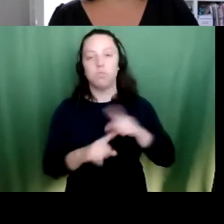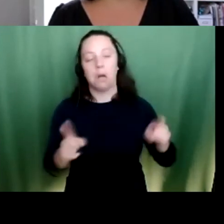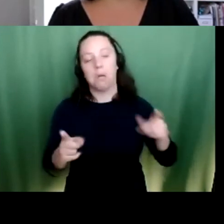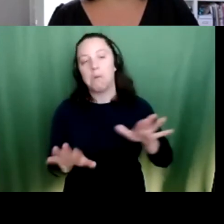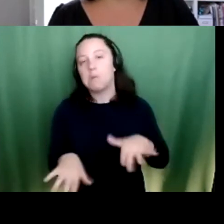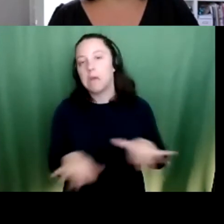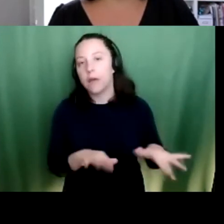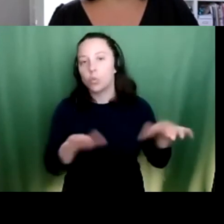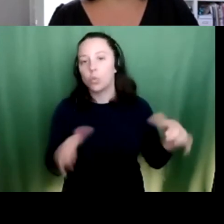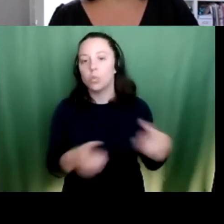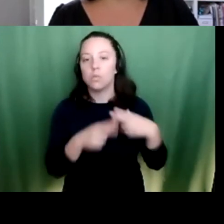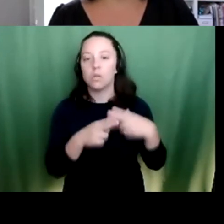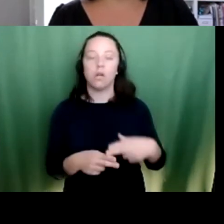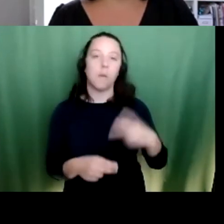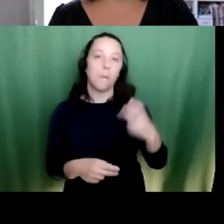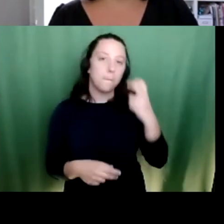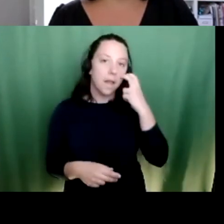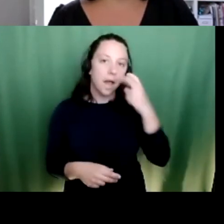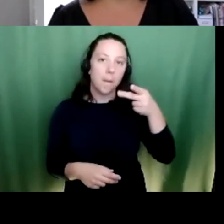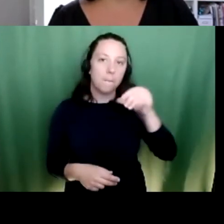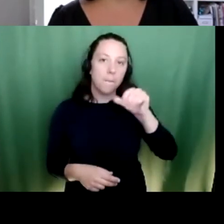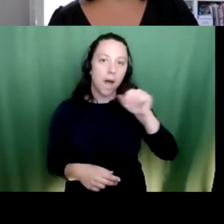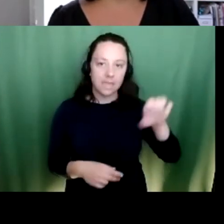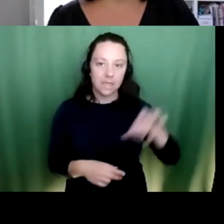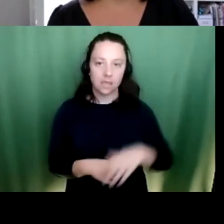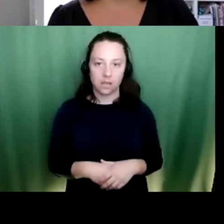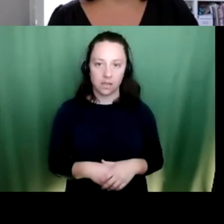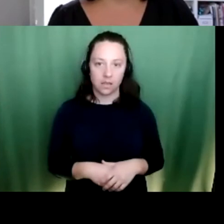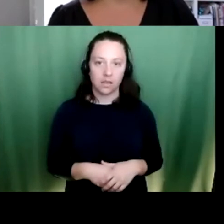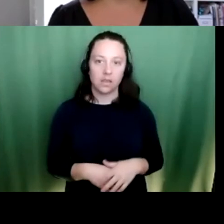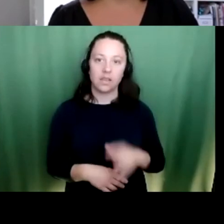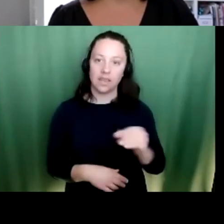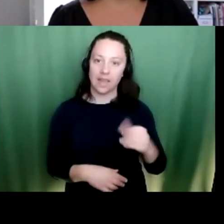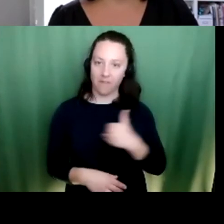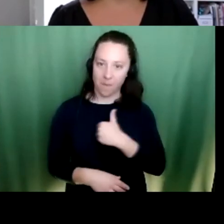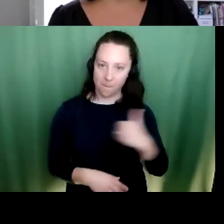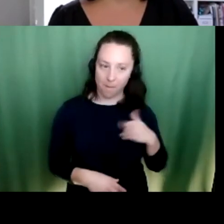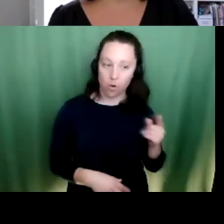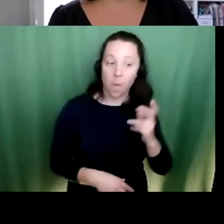members in that group they call themselves the blind ambassadors and they work with several Bay